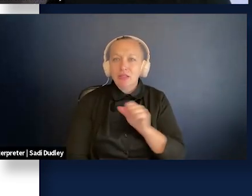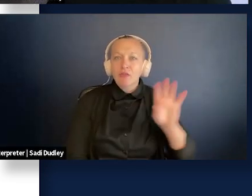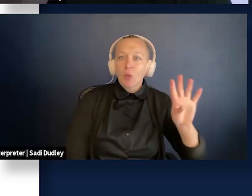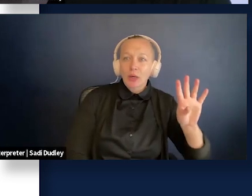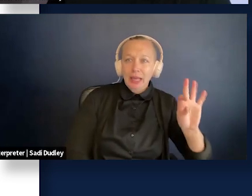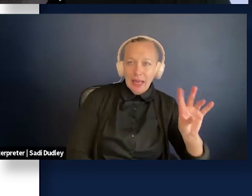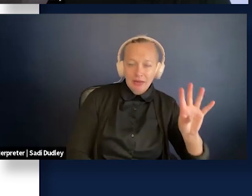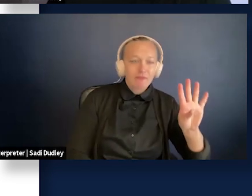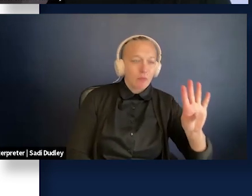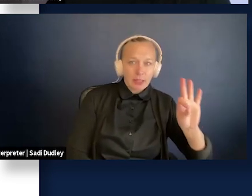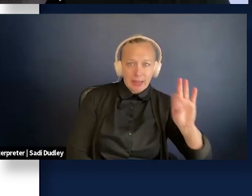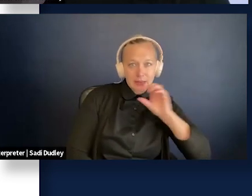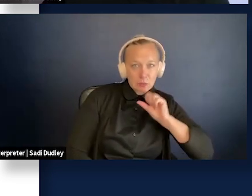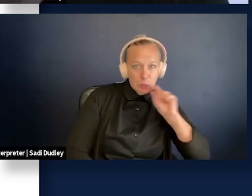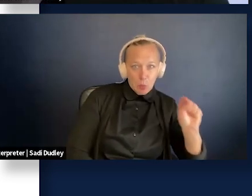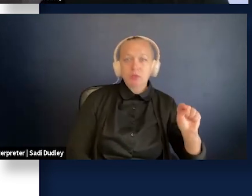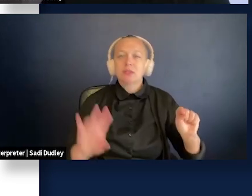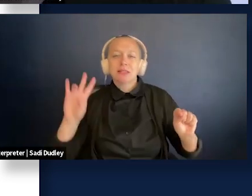Let's see if I can get my cursor on here.